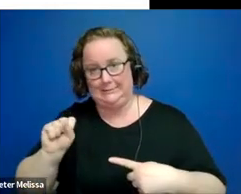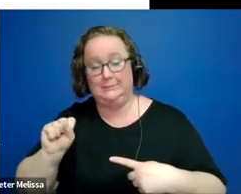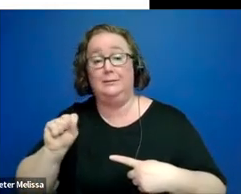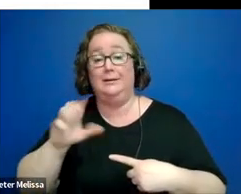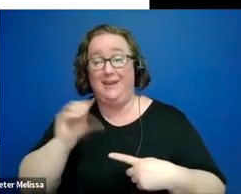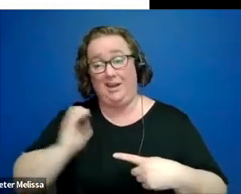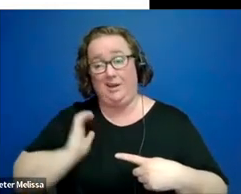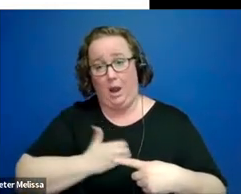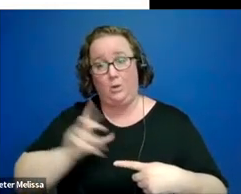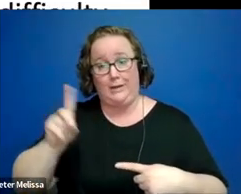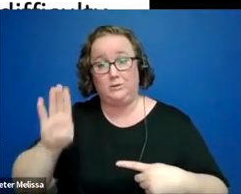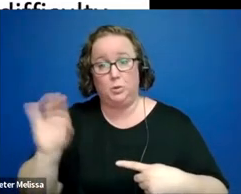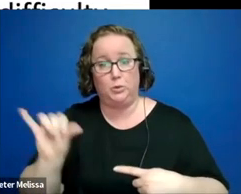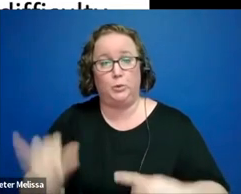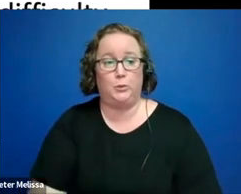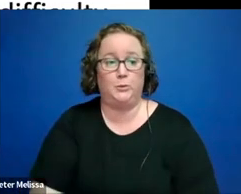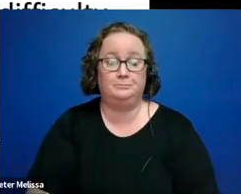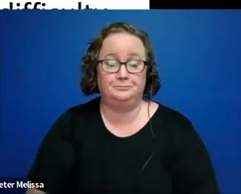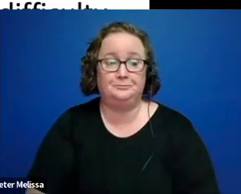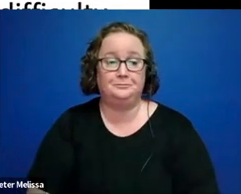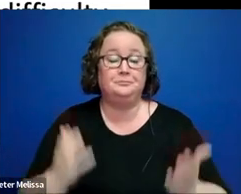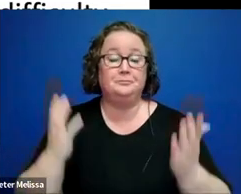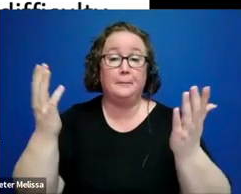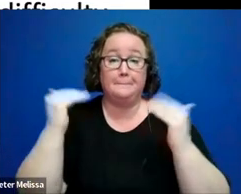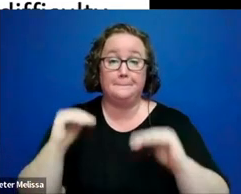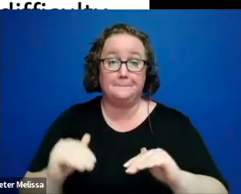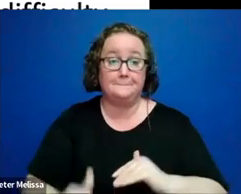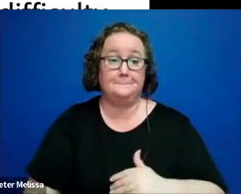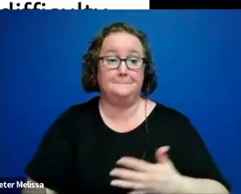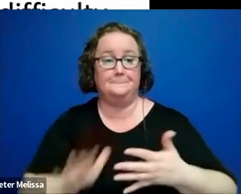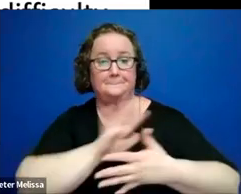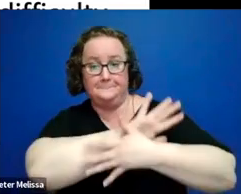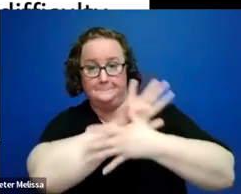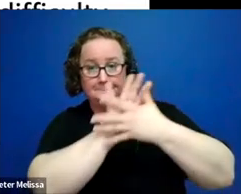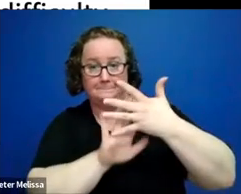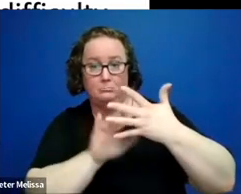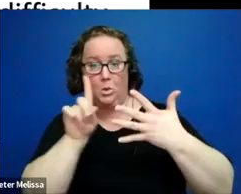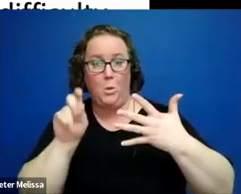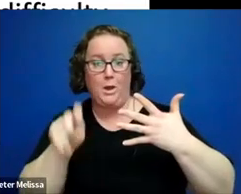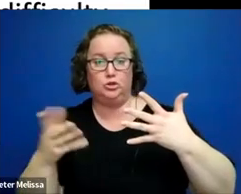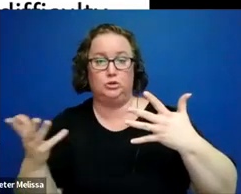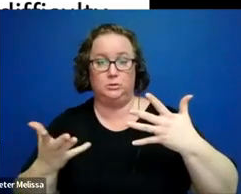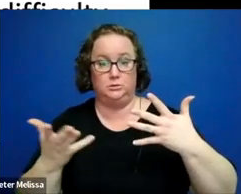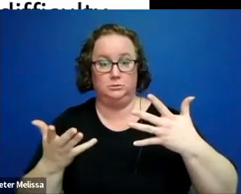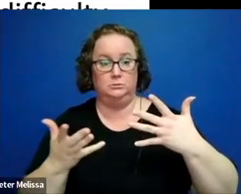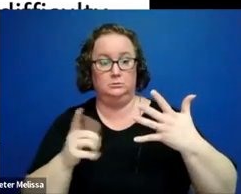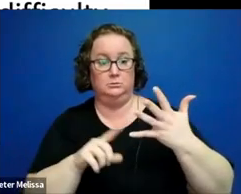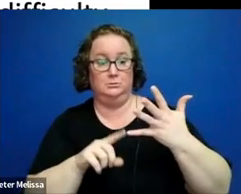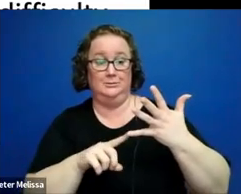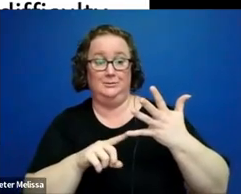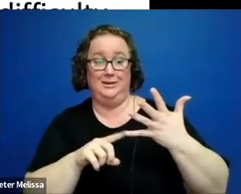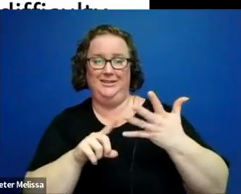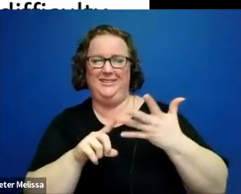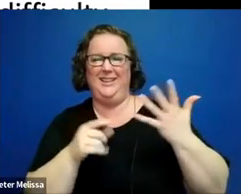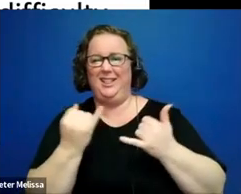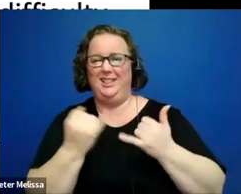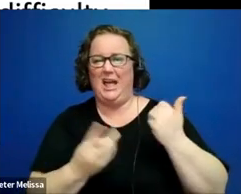Next slide, please. So these are the questions and the last two are going to be familiar to you because those